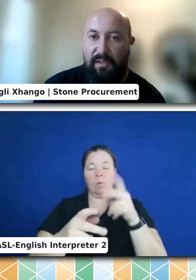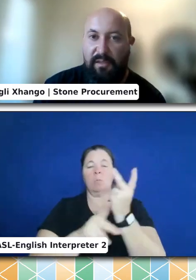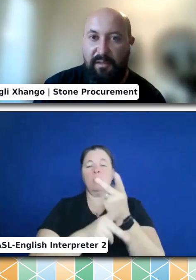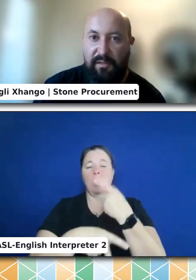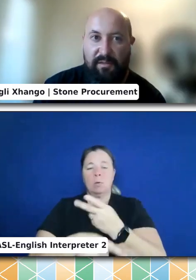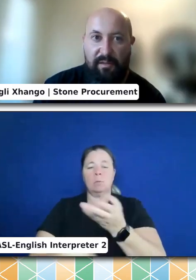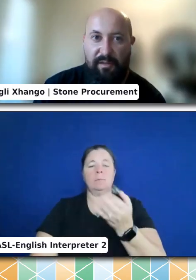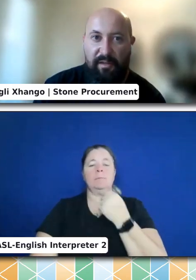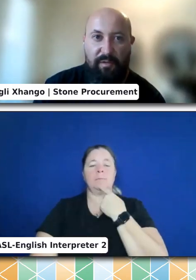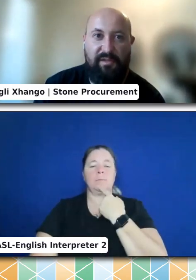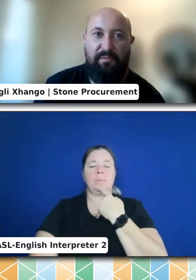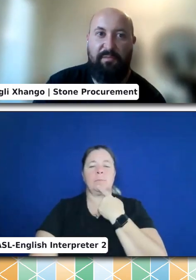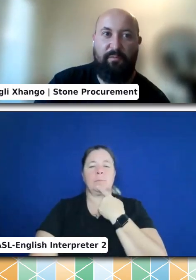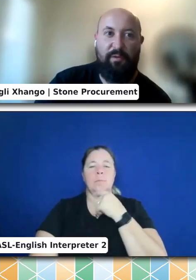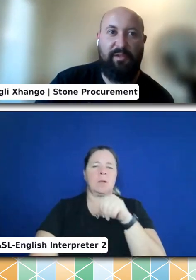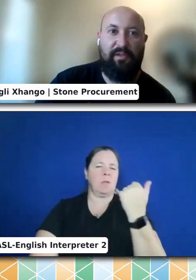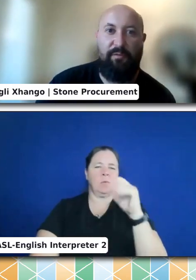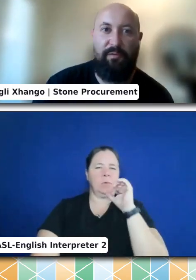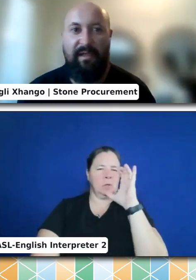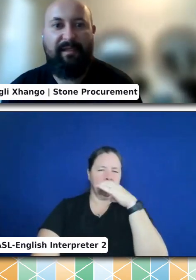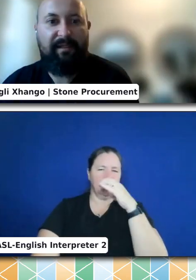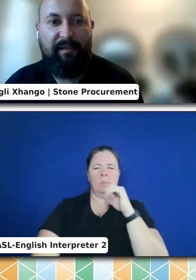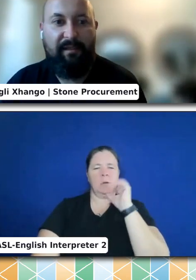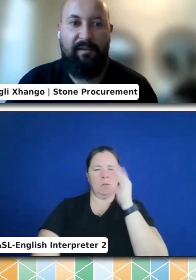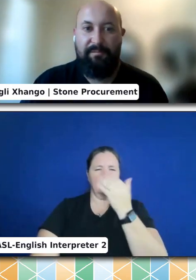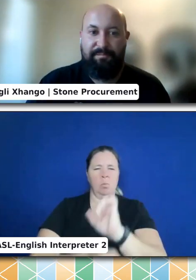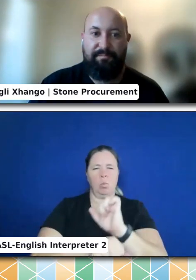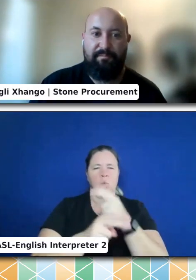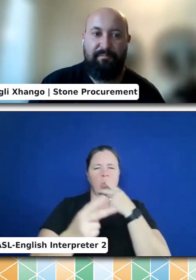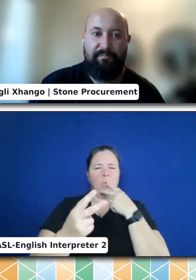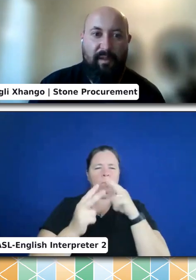Because none of the other ones seem to be working too well.